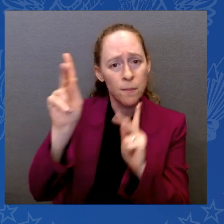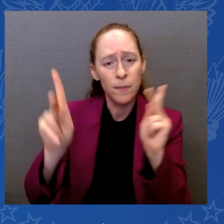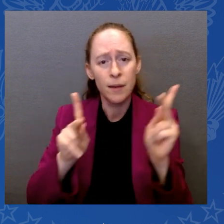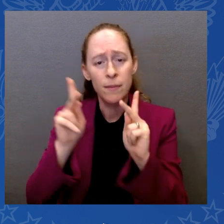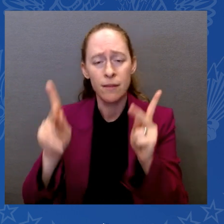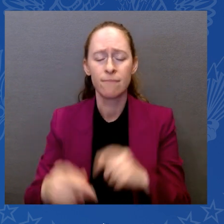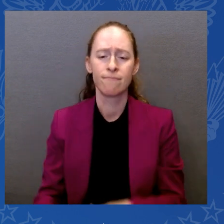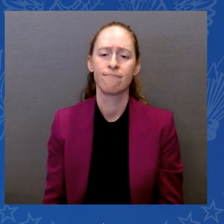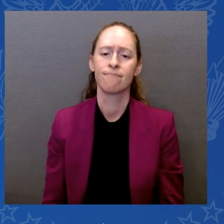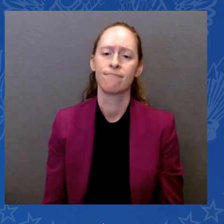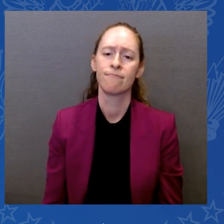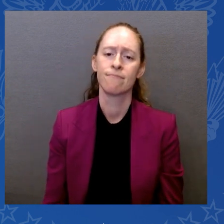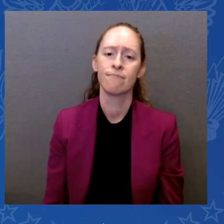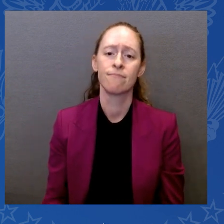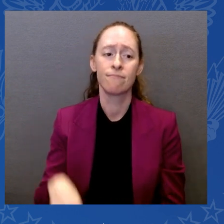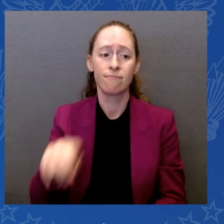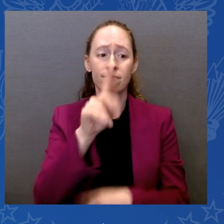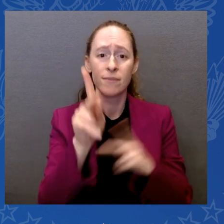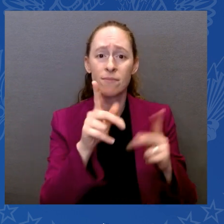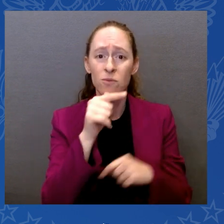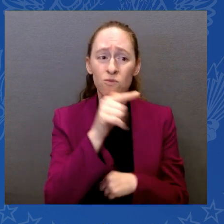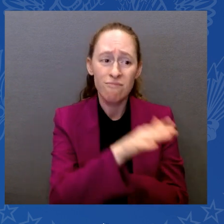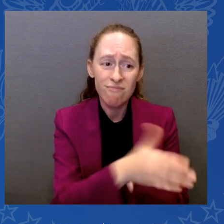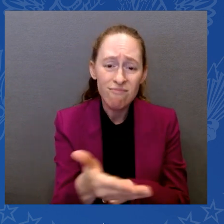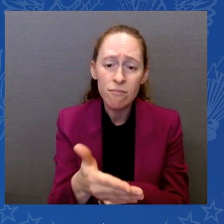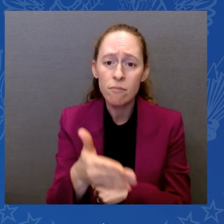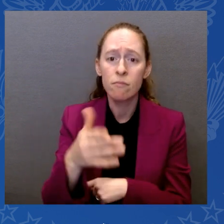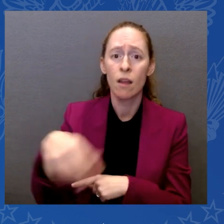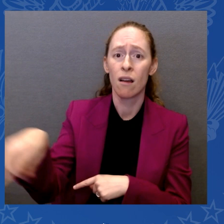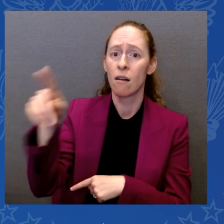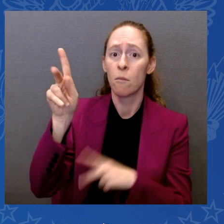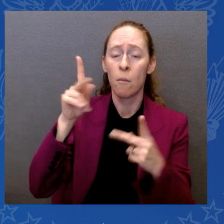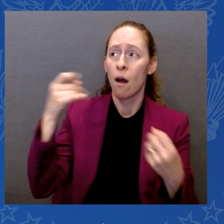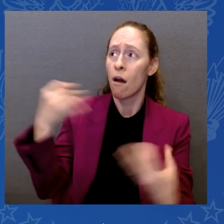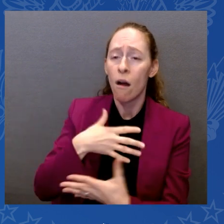Especially if you've been through it last time, it's got to be incredibly intimidating.